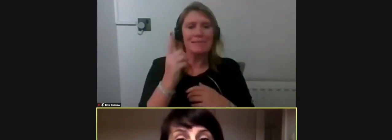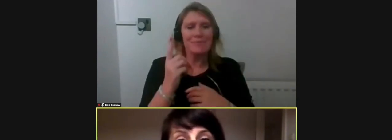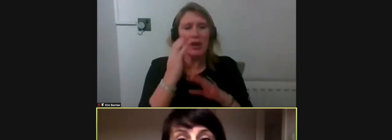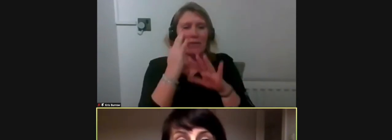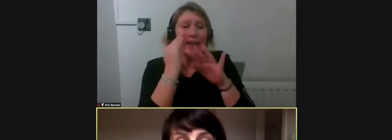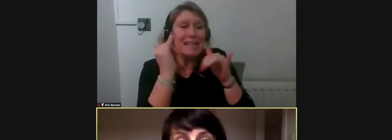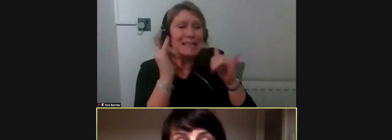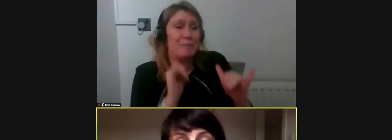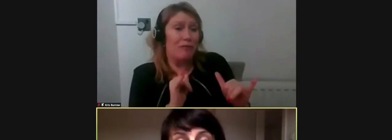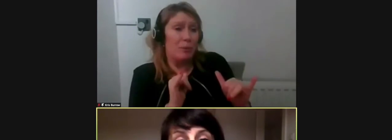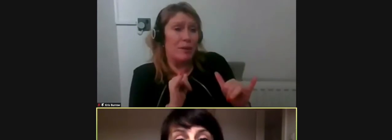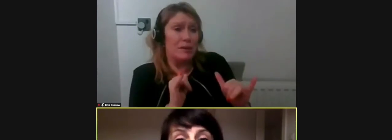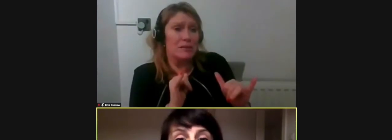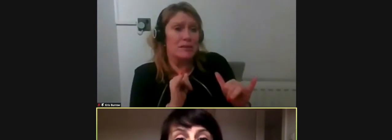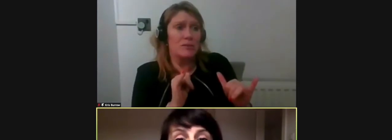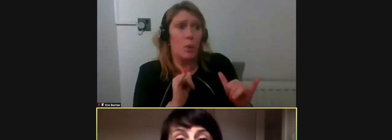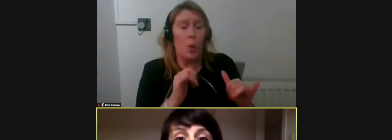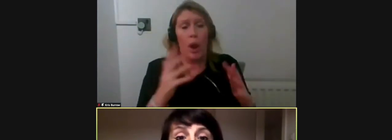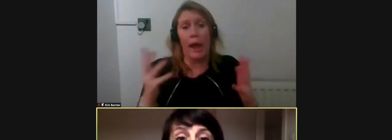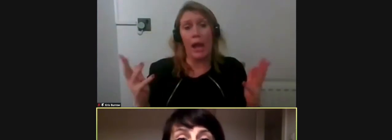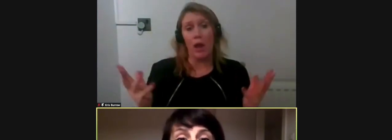play-ground in a way for how, for the ways